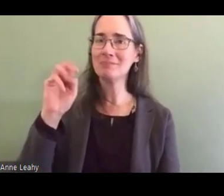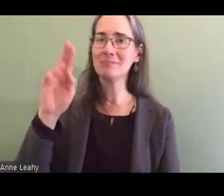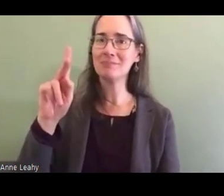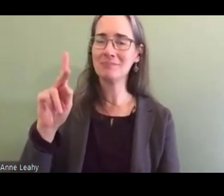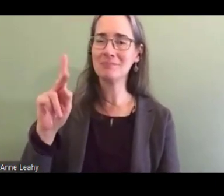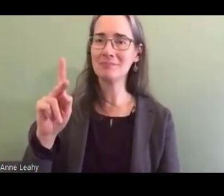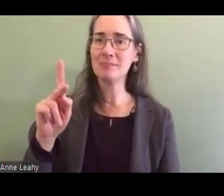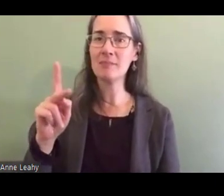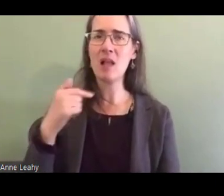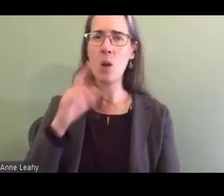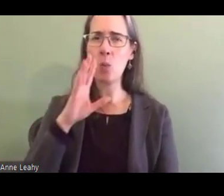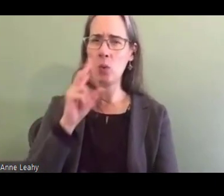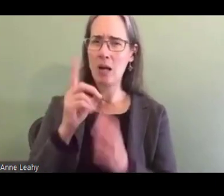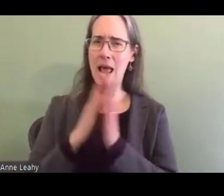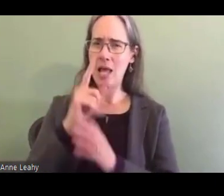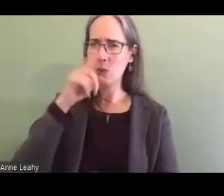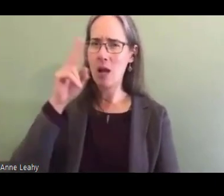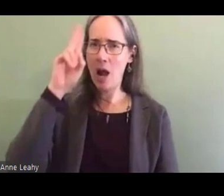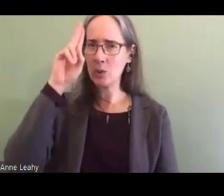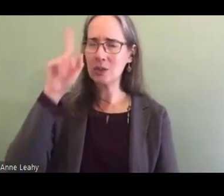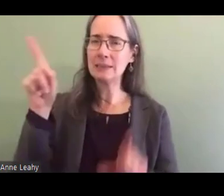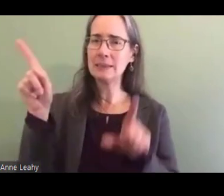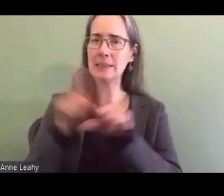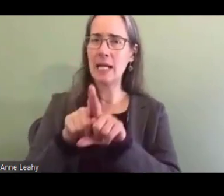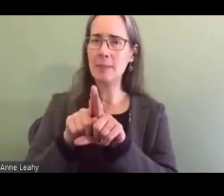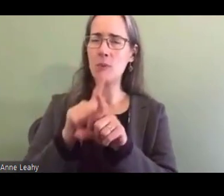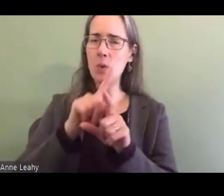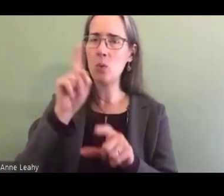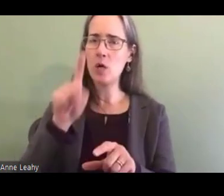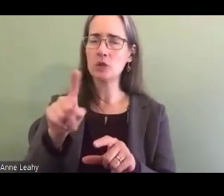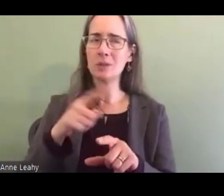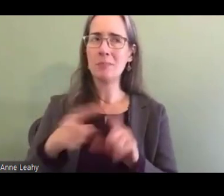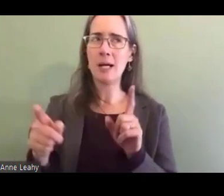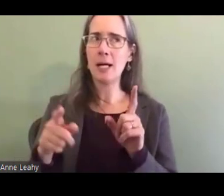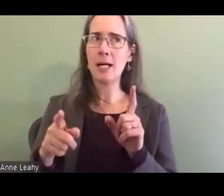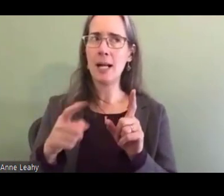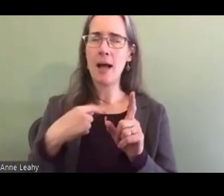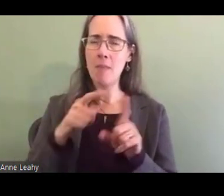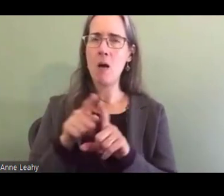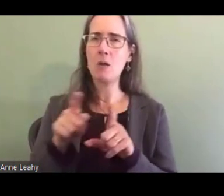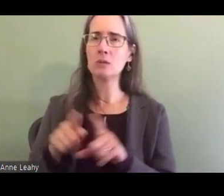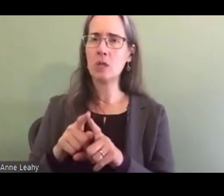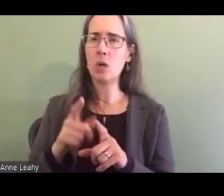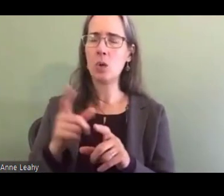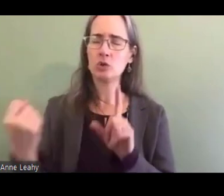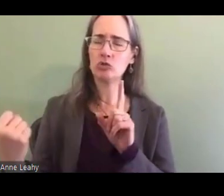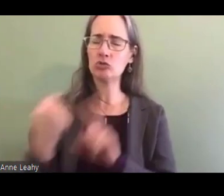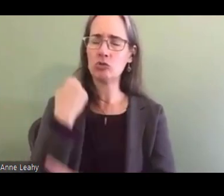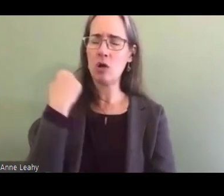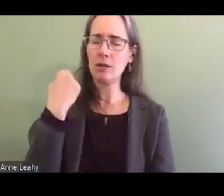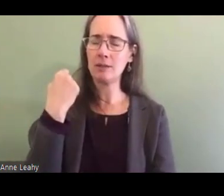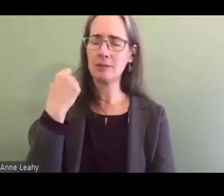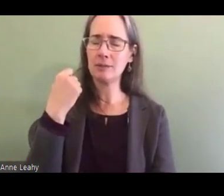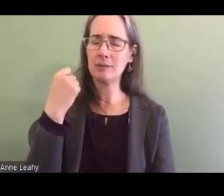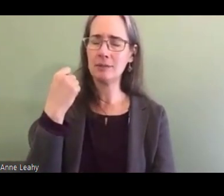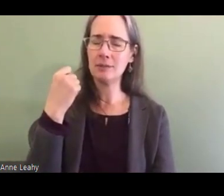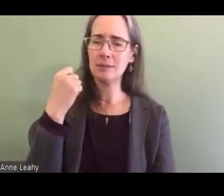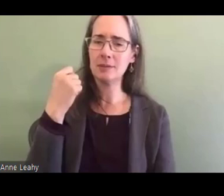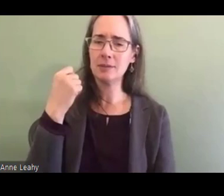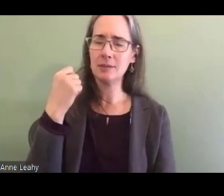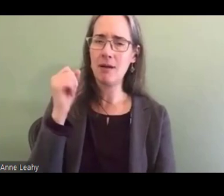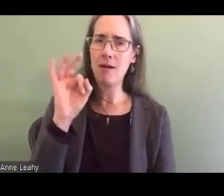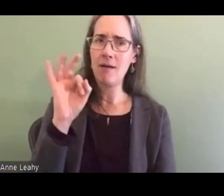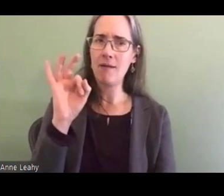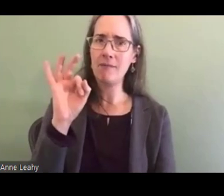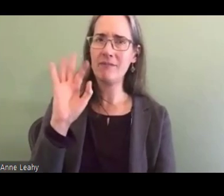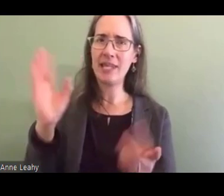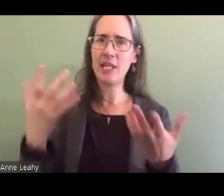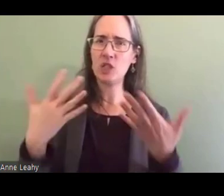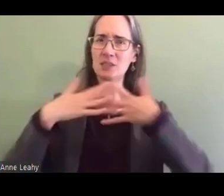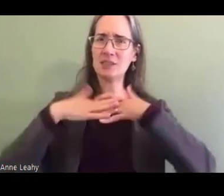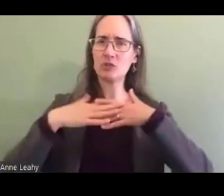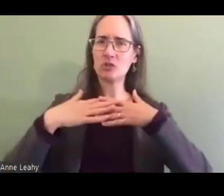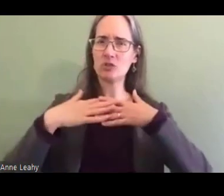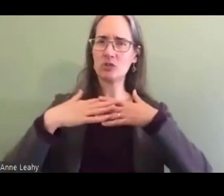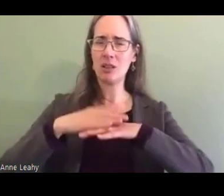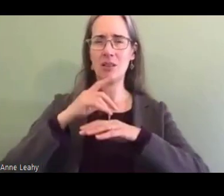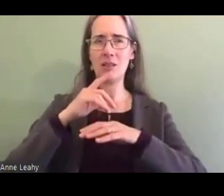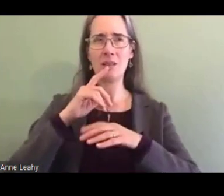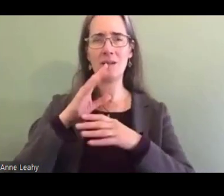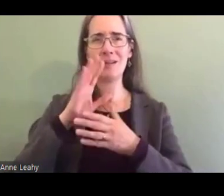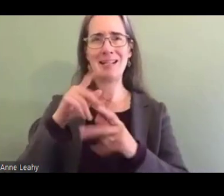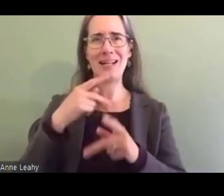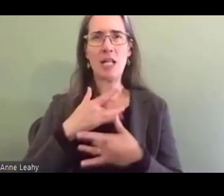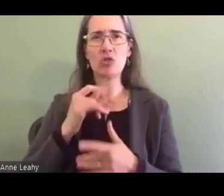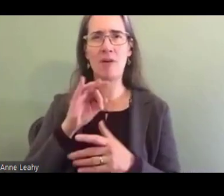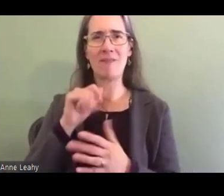I would ask you Howard the same question but I am also struck of the intersectional nature of this issue as well.